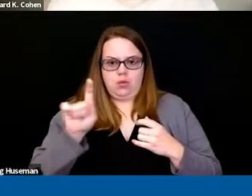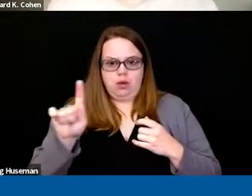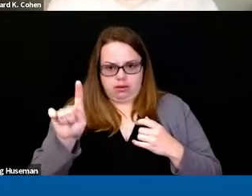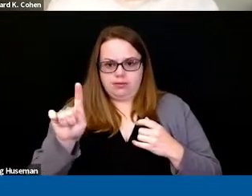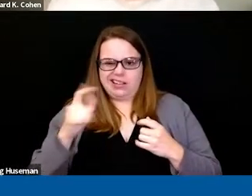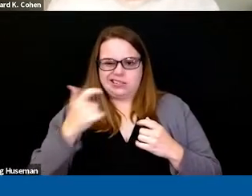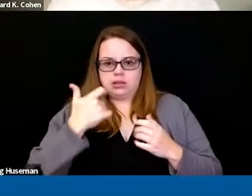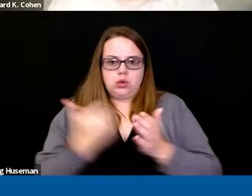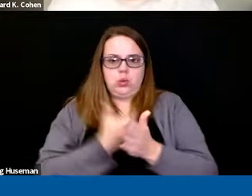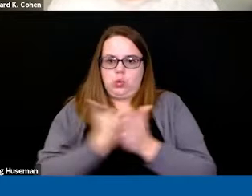So make sure you bookmark this.